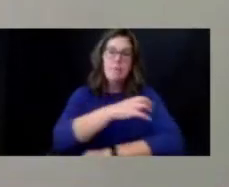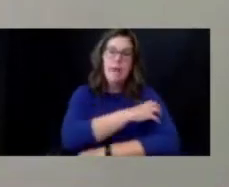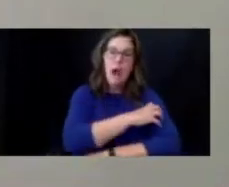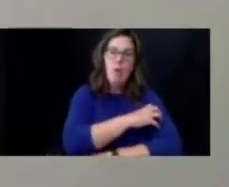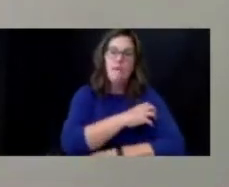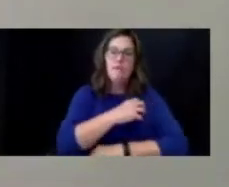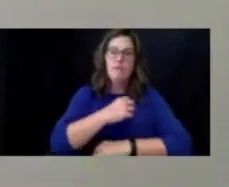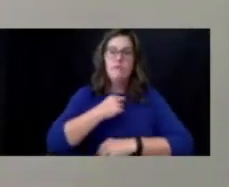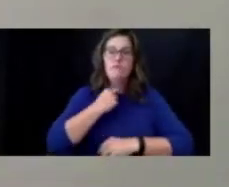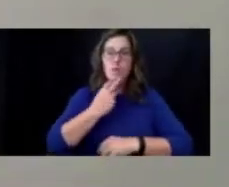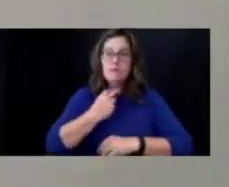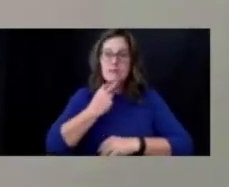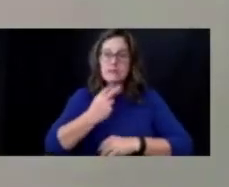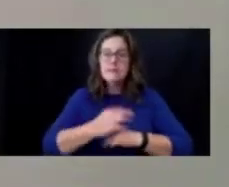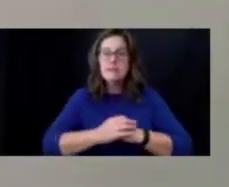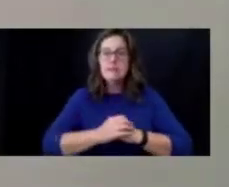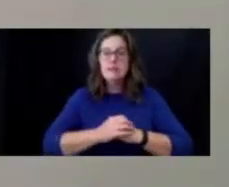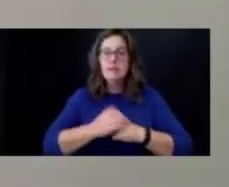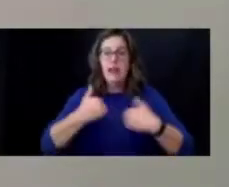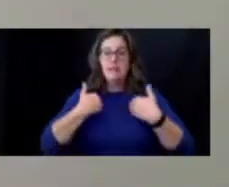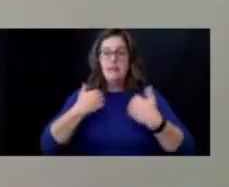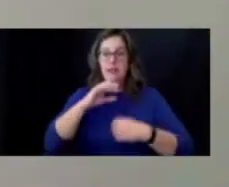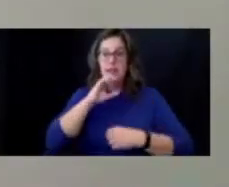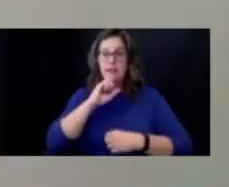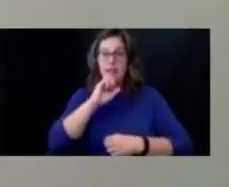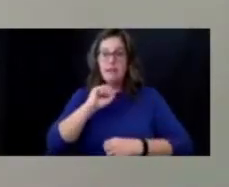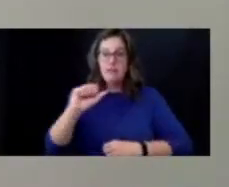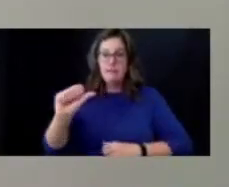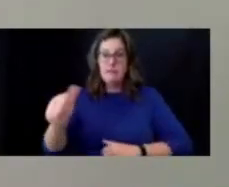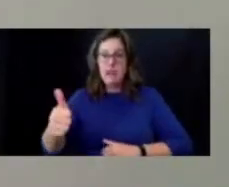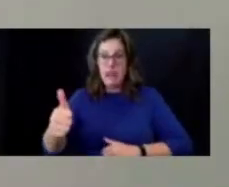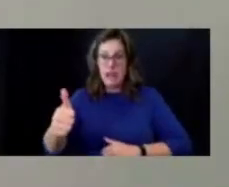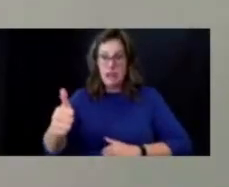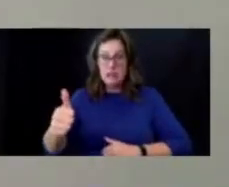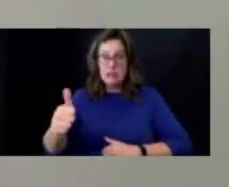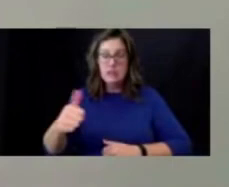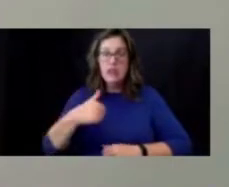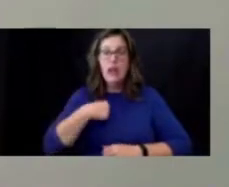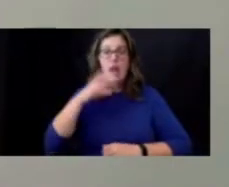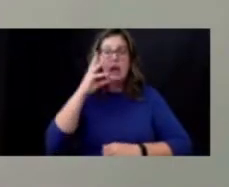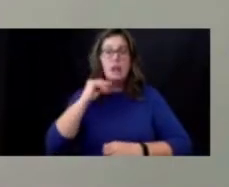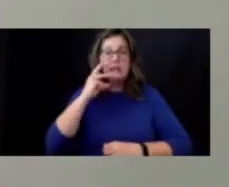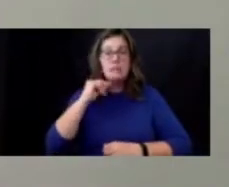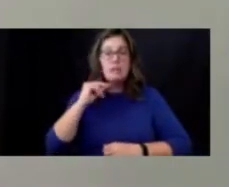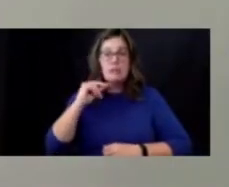and at the young age of 10 there again i i experienced something firsthand you know my